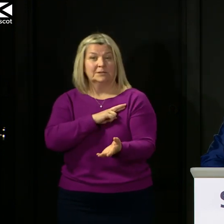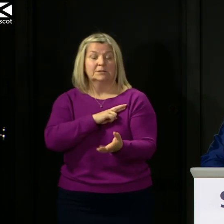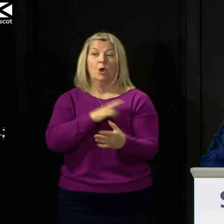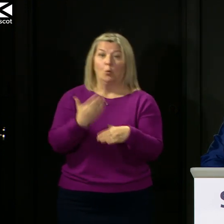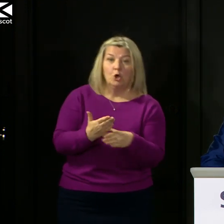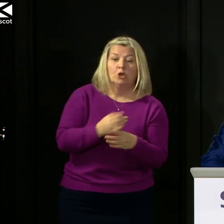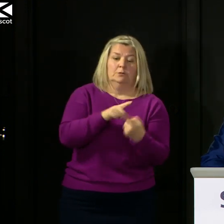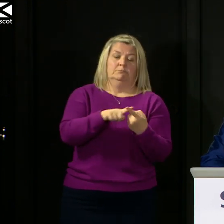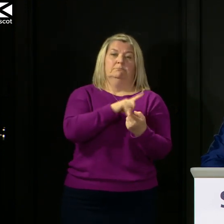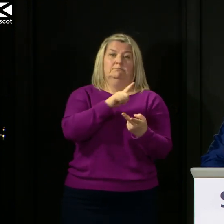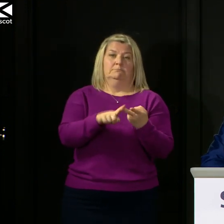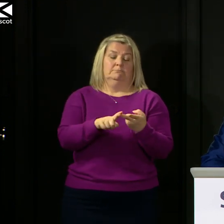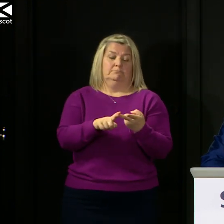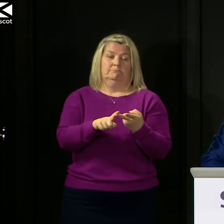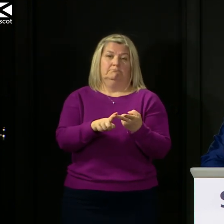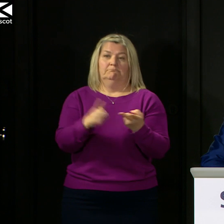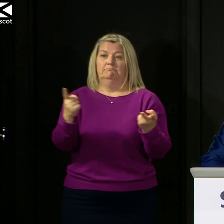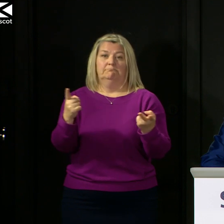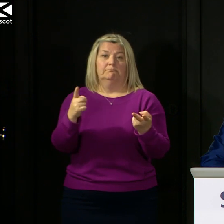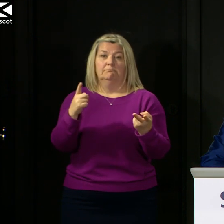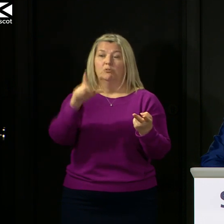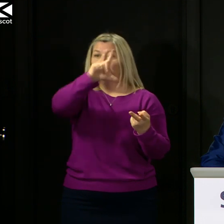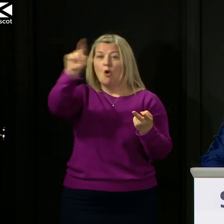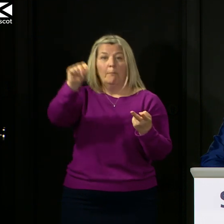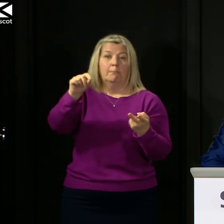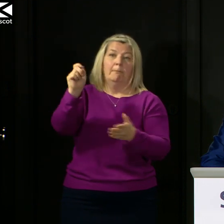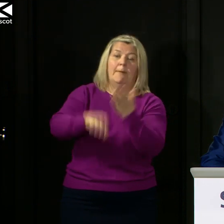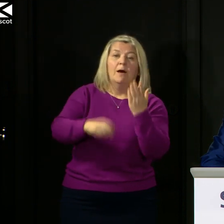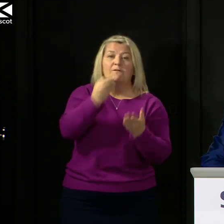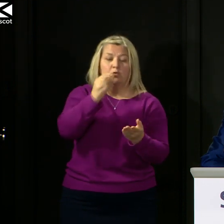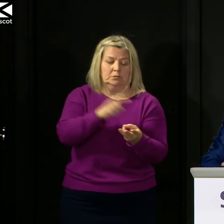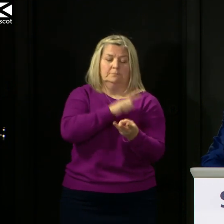that can't be done at home, getting food, getting medicine or exercise. And we've changed